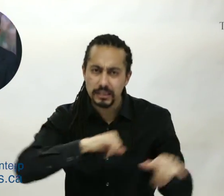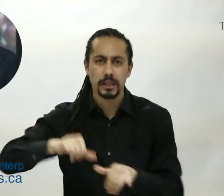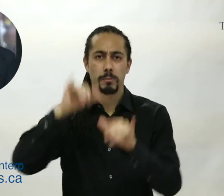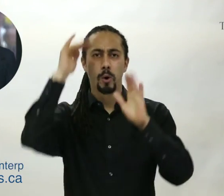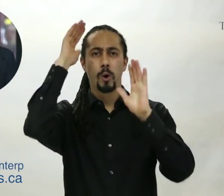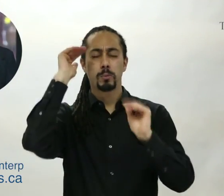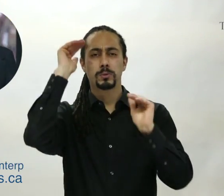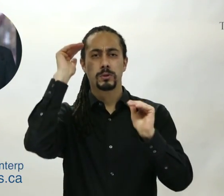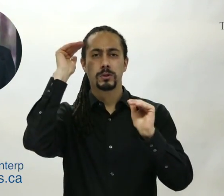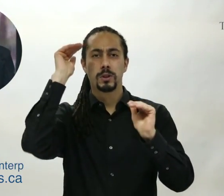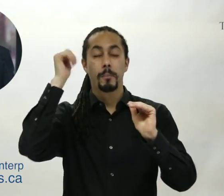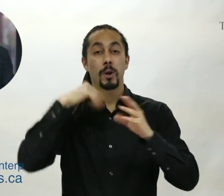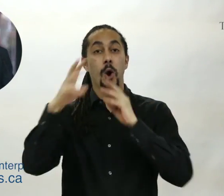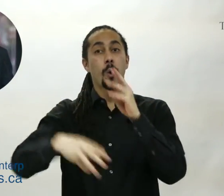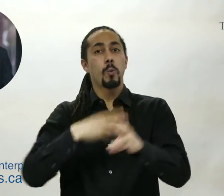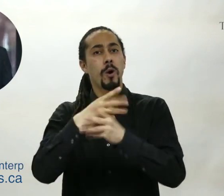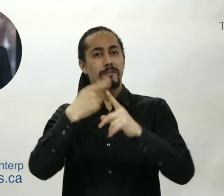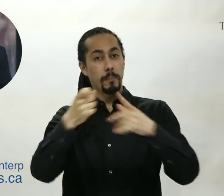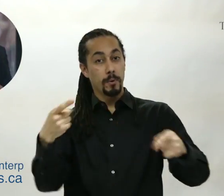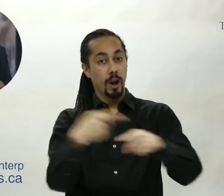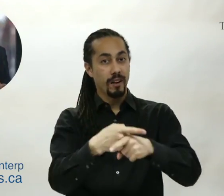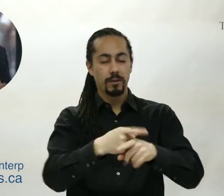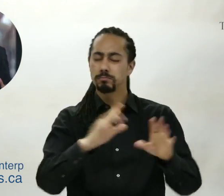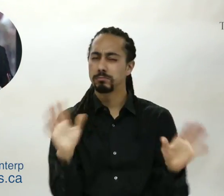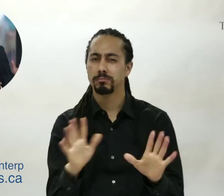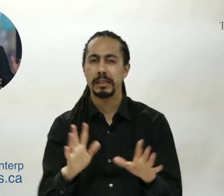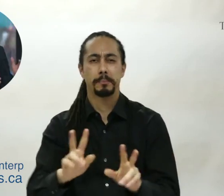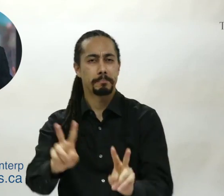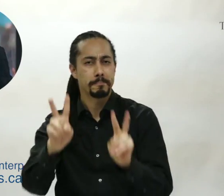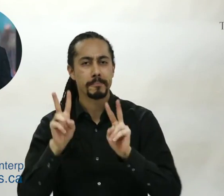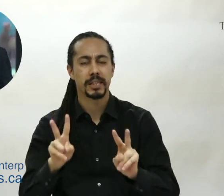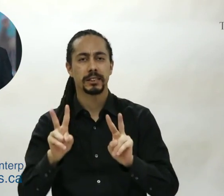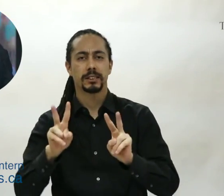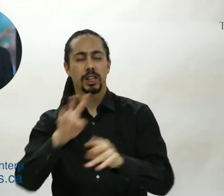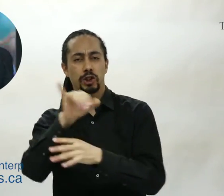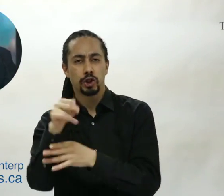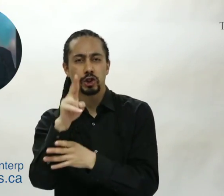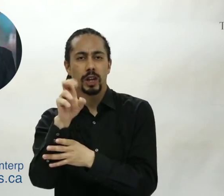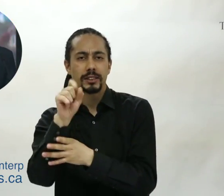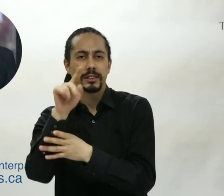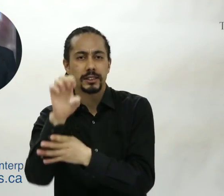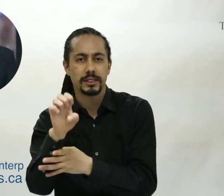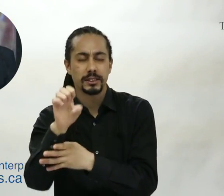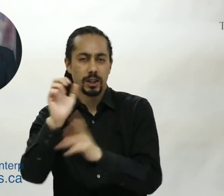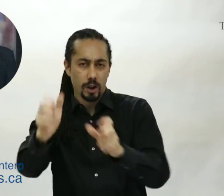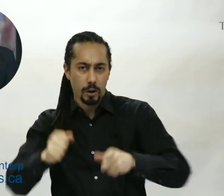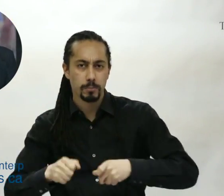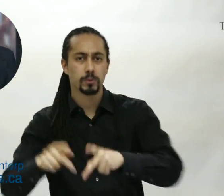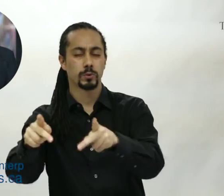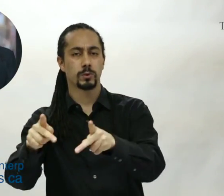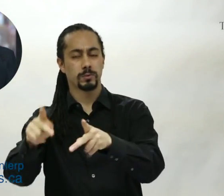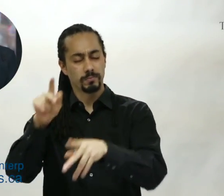defined not by conflict, but by peace and justice and opportunity.